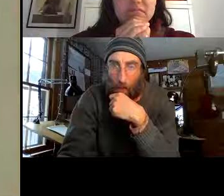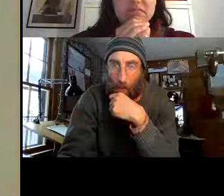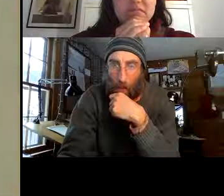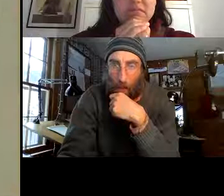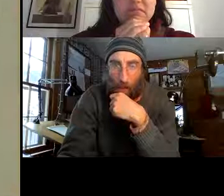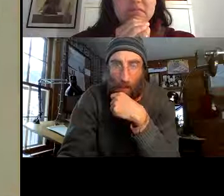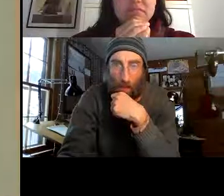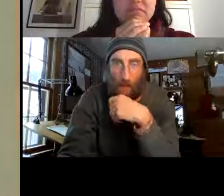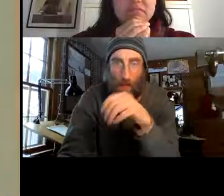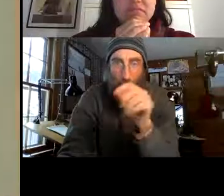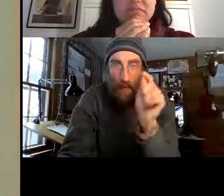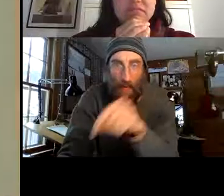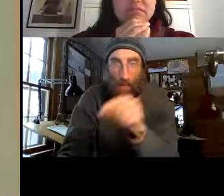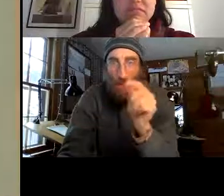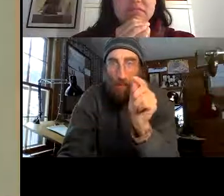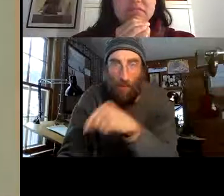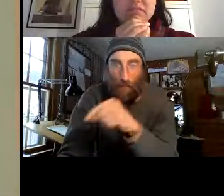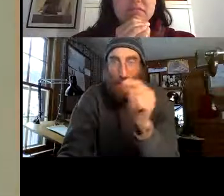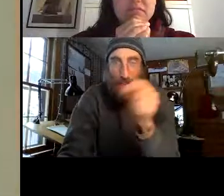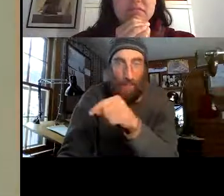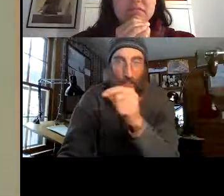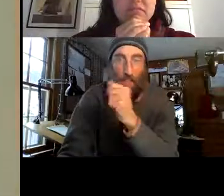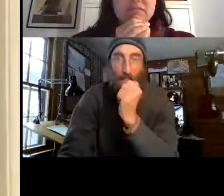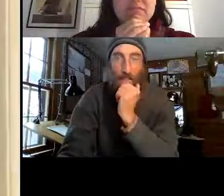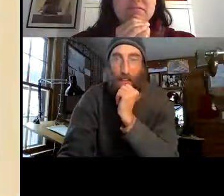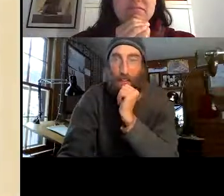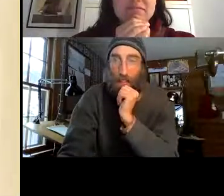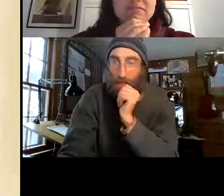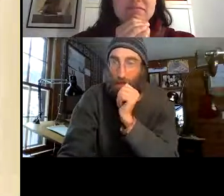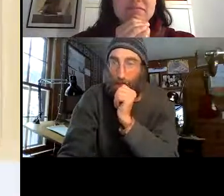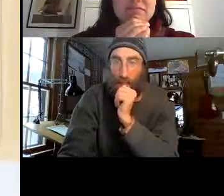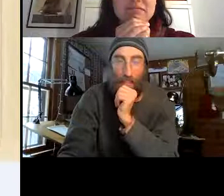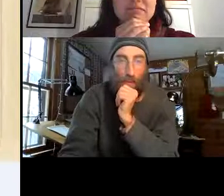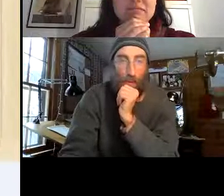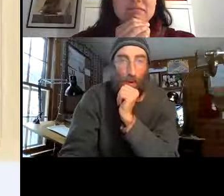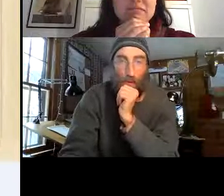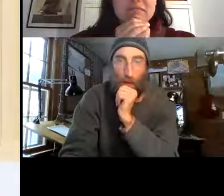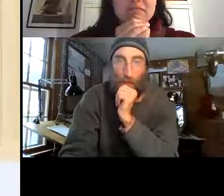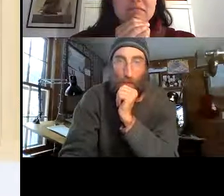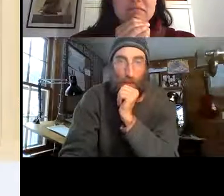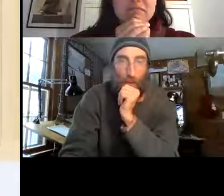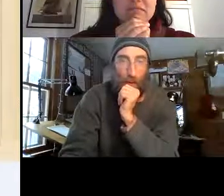or it could be-- sometimes you get cannonballs striking in these sketches, um, landing on the ground around them if they